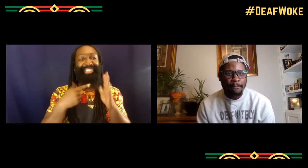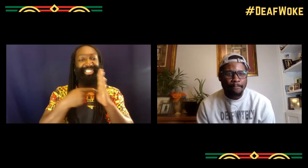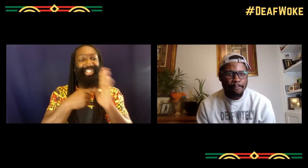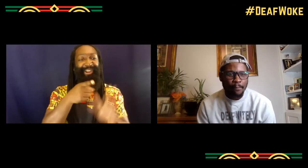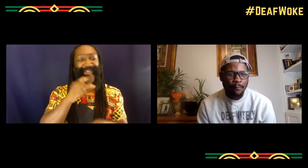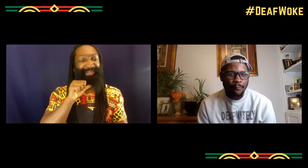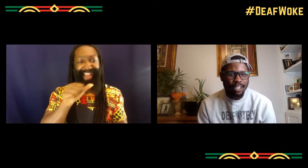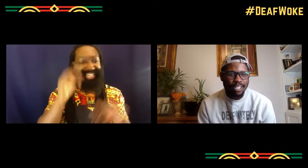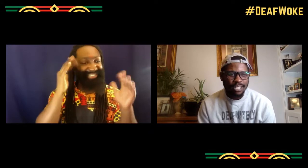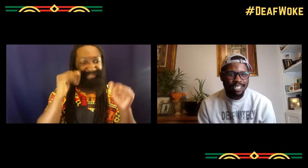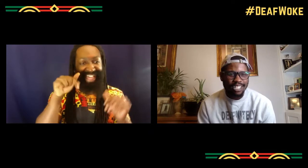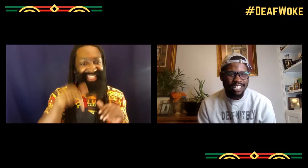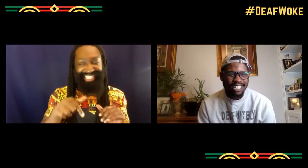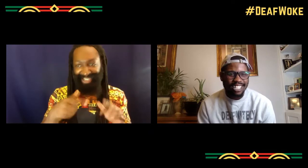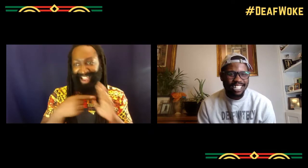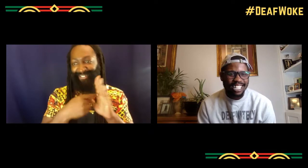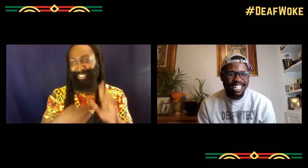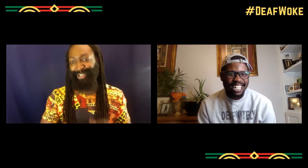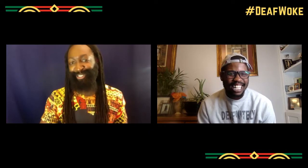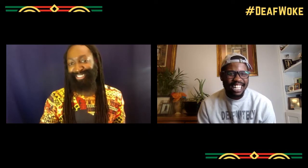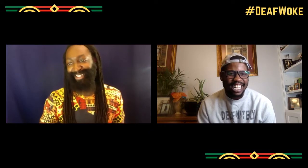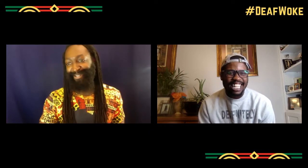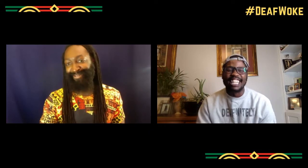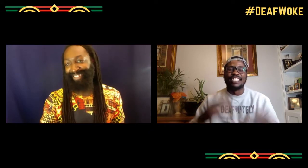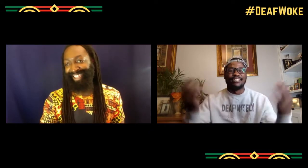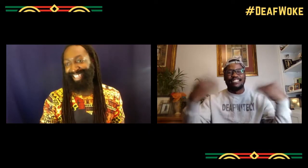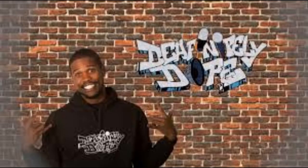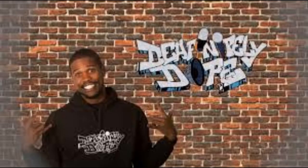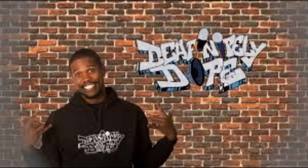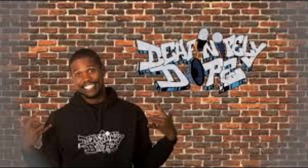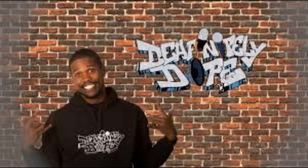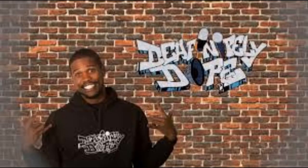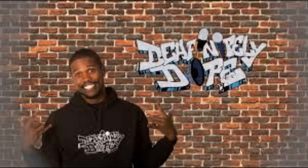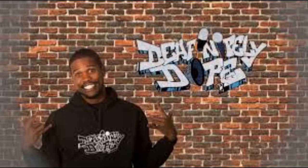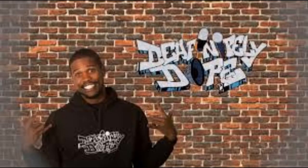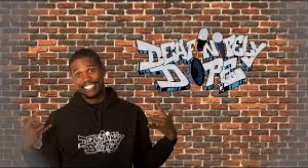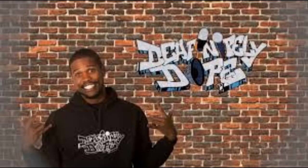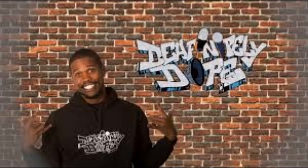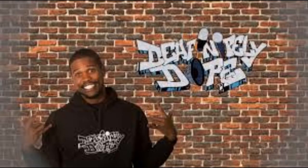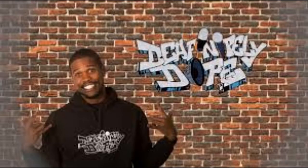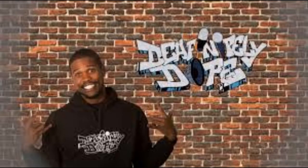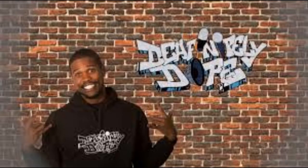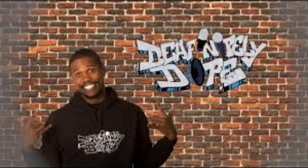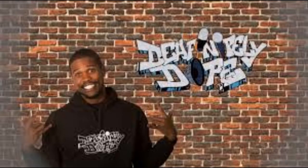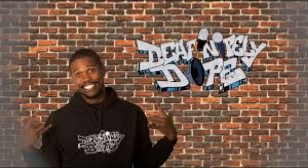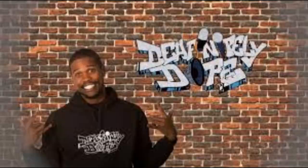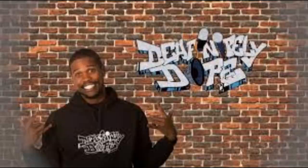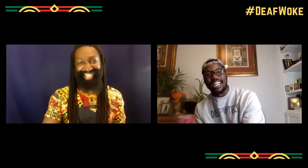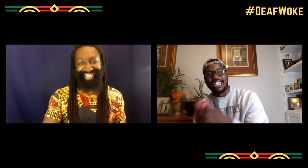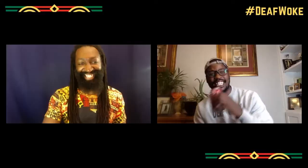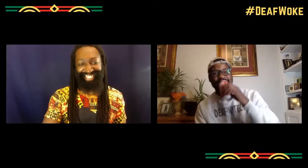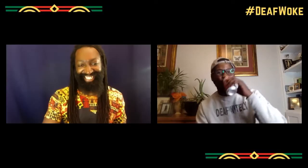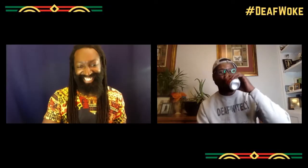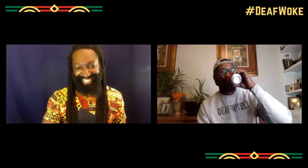that's kind of what makes me feel good. Yes, I have some examples, I know you're not expecting this, but I'm gonna show you.